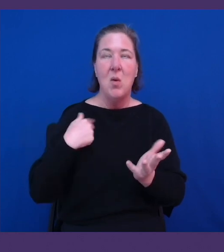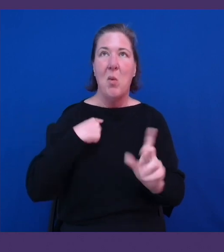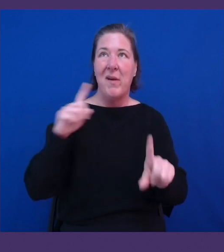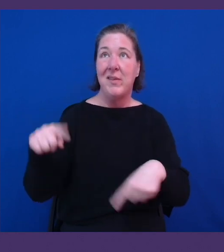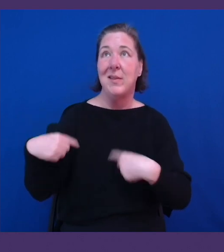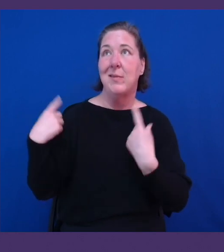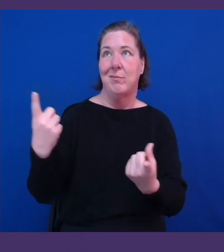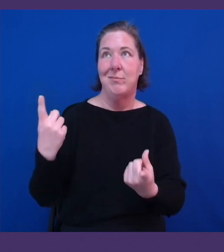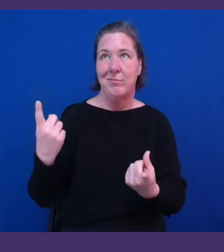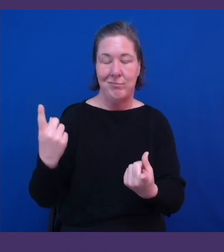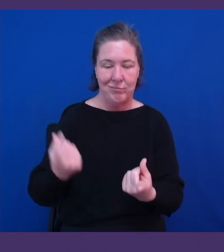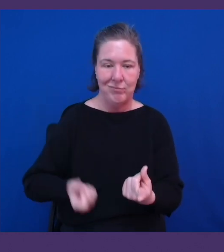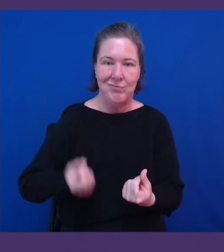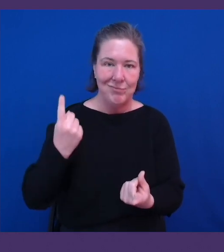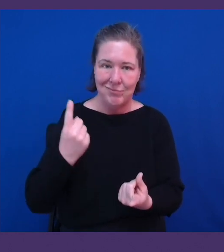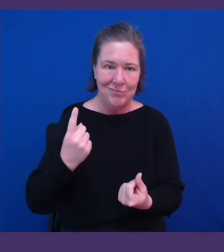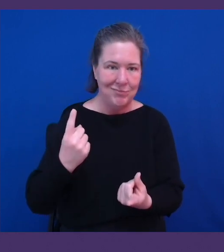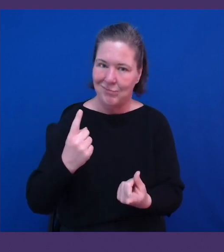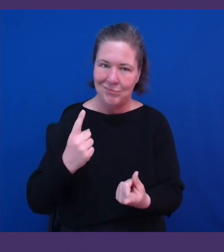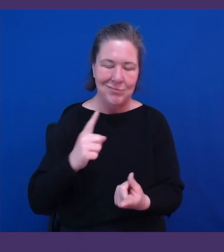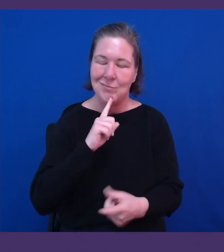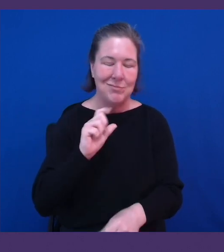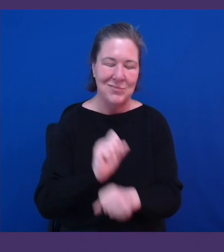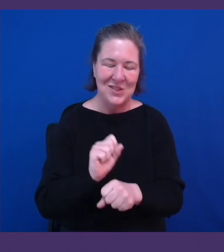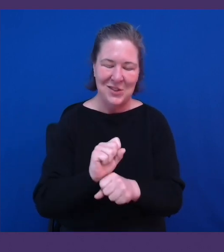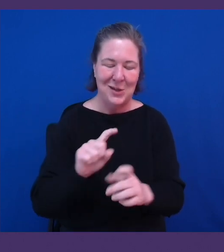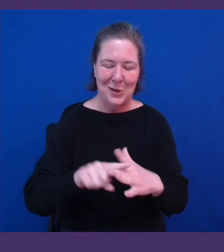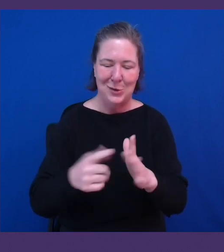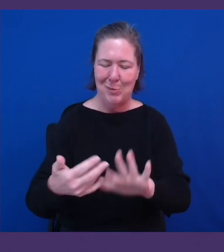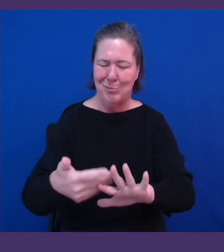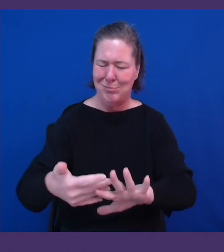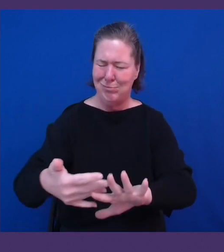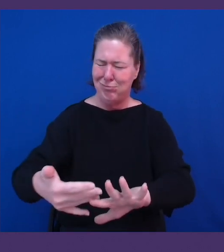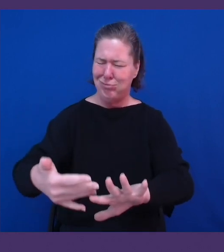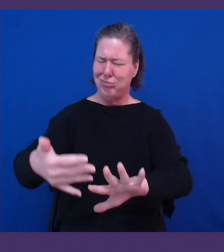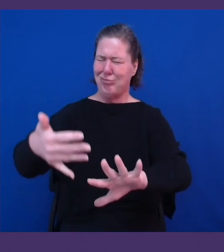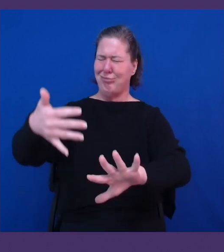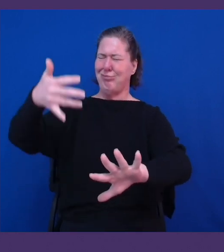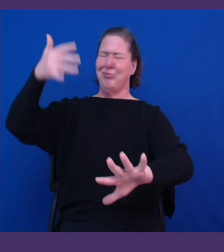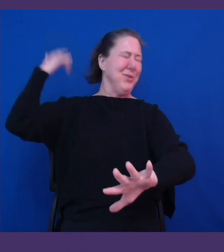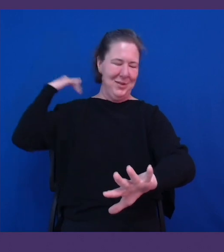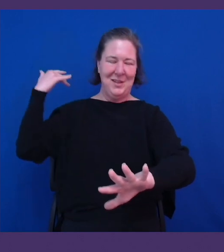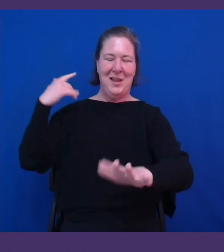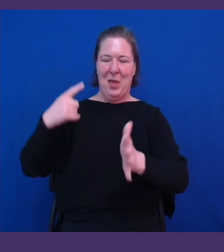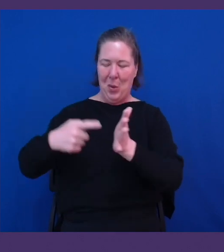that, actually, it starts way back in the requirements gathering, the user research, the creative visual design,